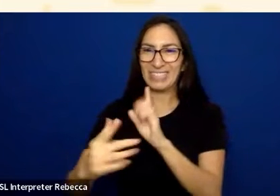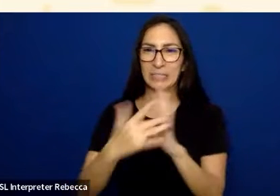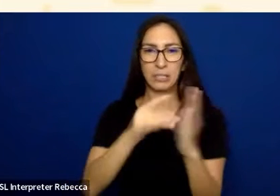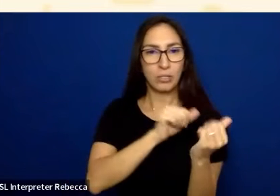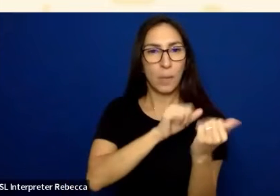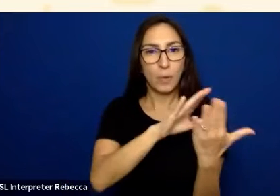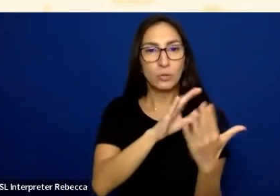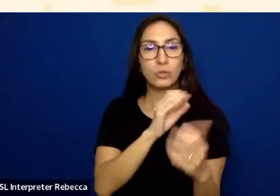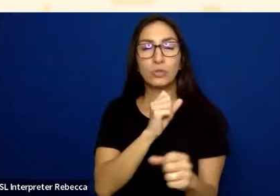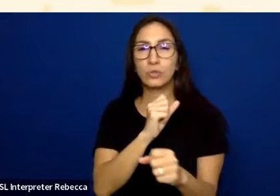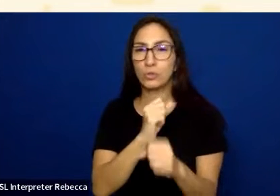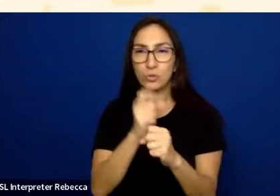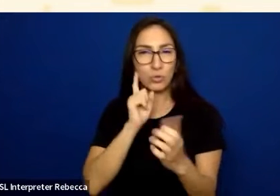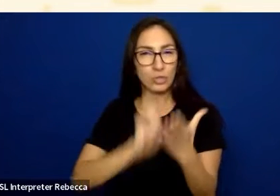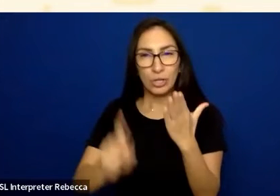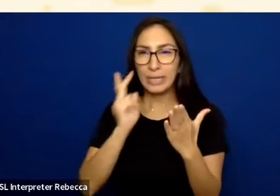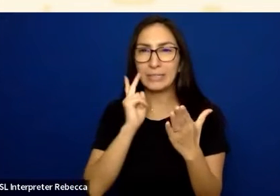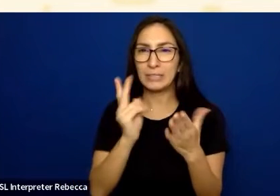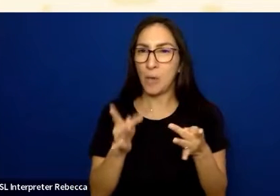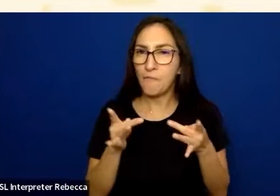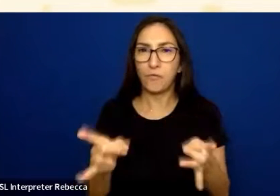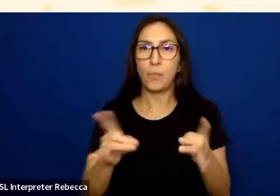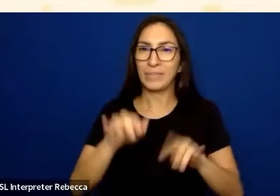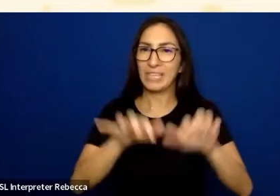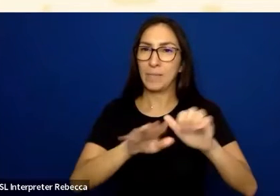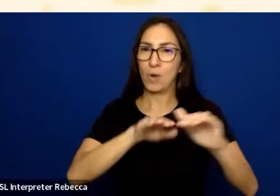What are the different user groups? Who will benefit from that?